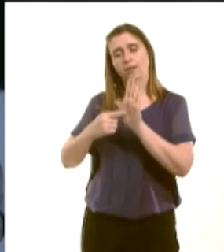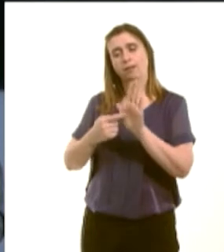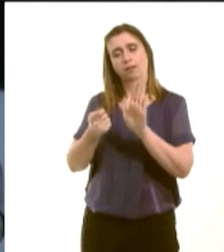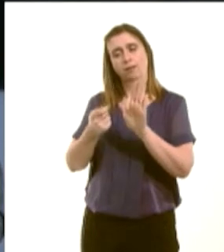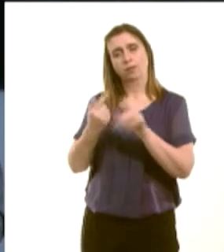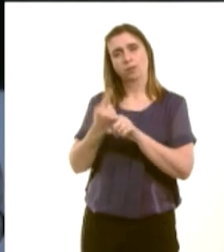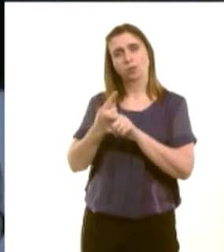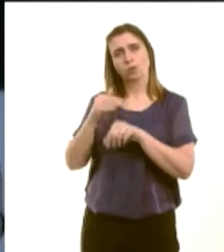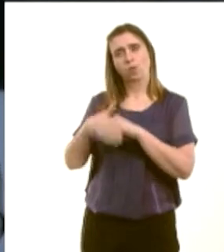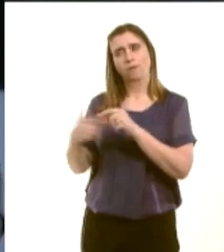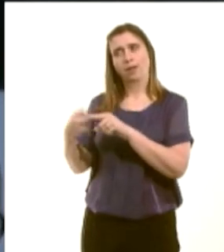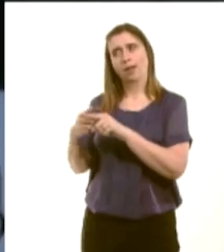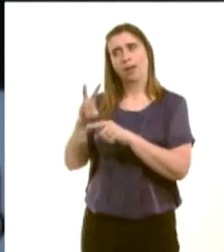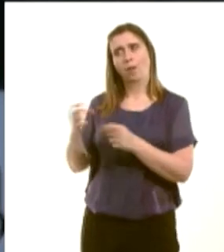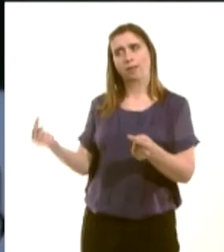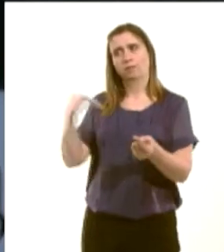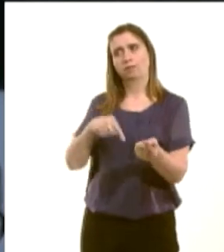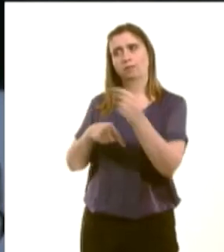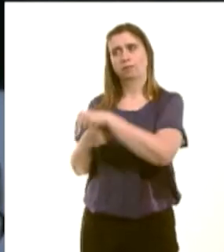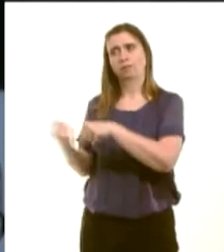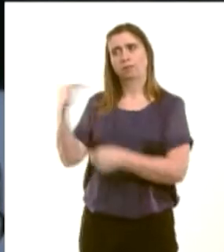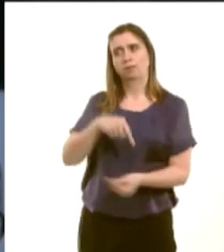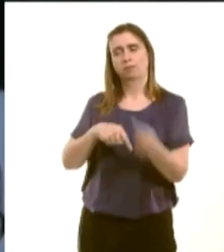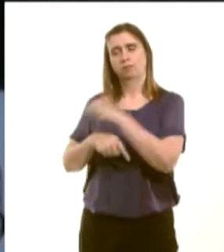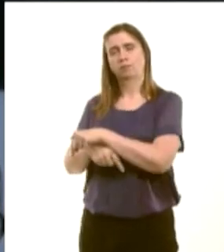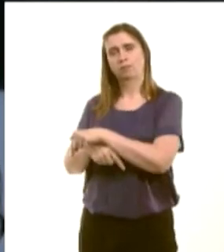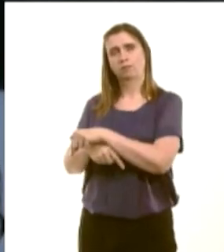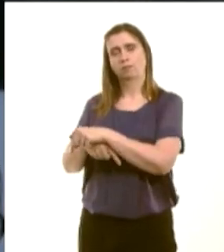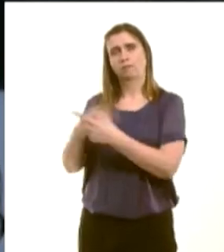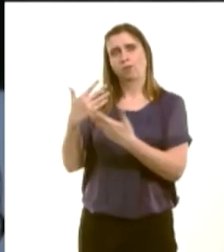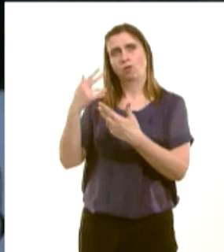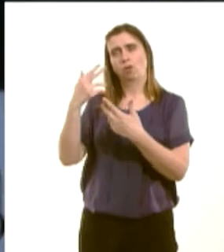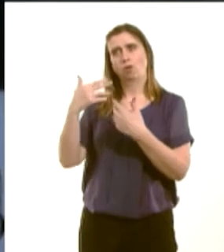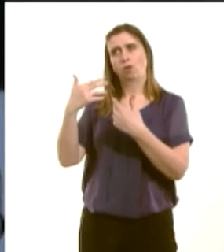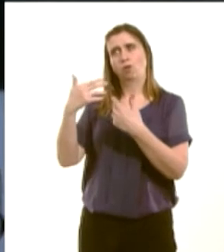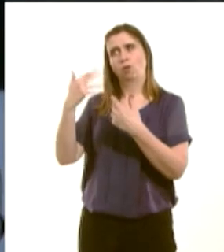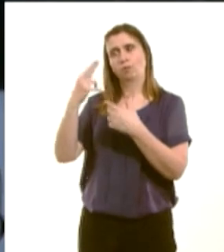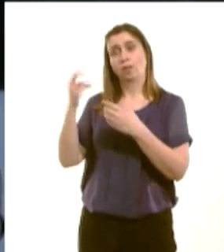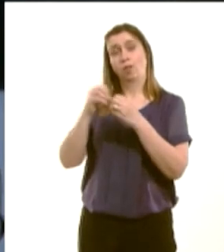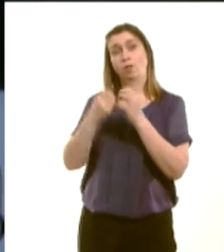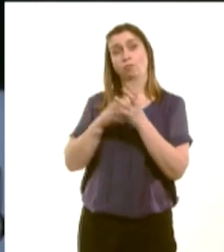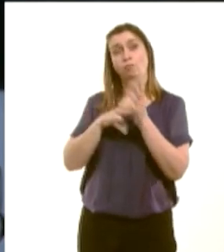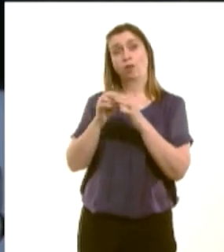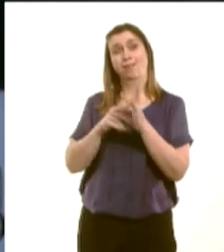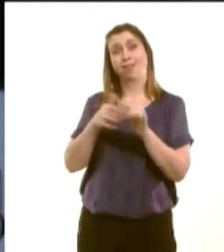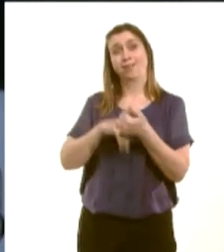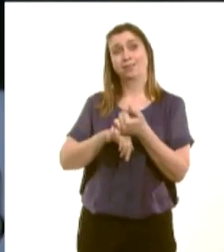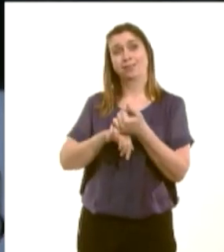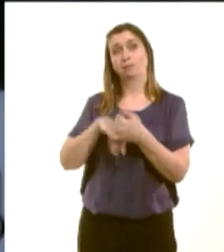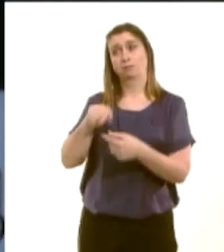I would like to ask, First Minister, is whether you would agree with me that itís not only the strategic importance of Bronglais thatís important to the mid Wales population, but